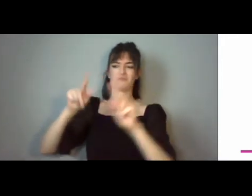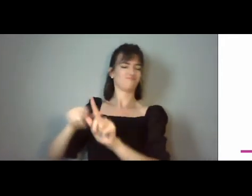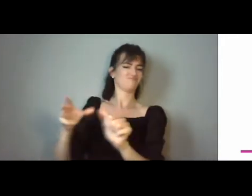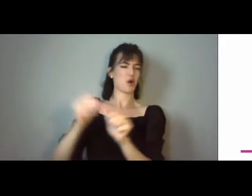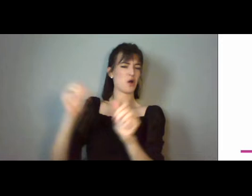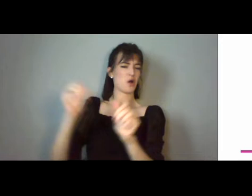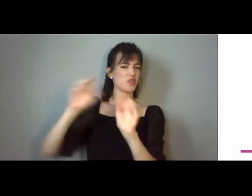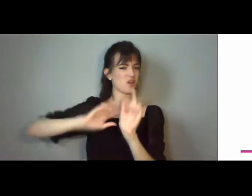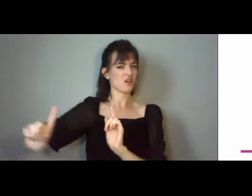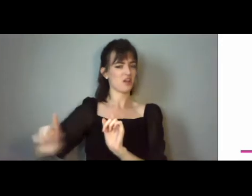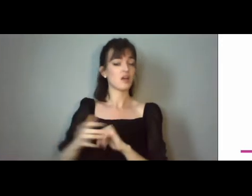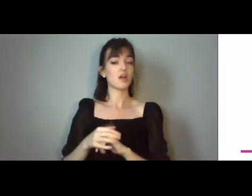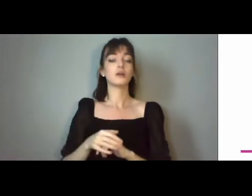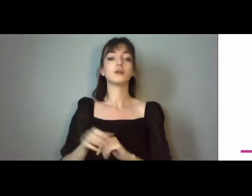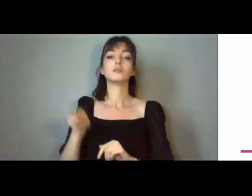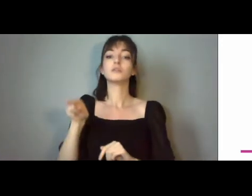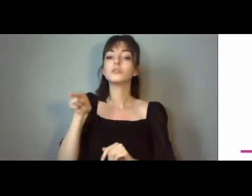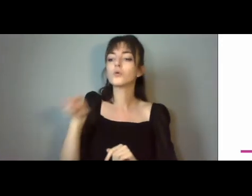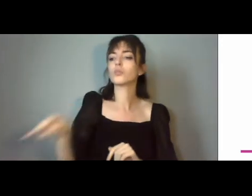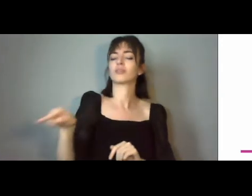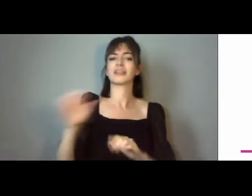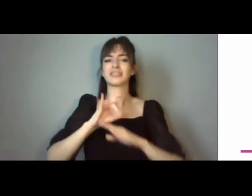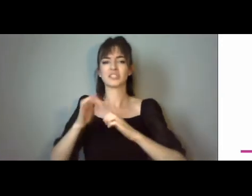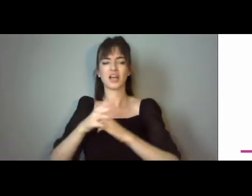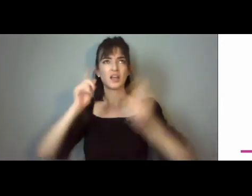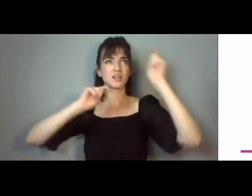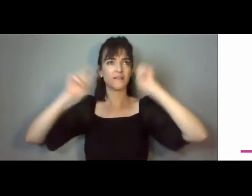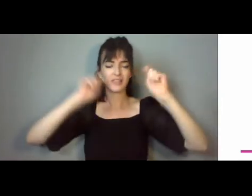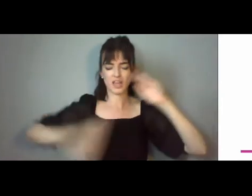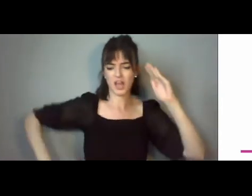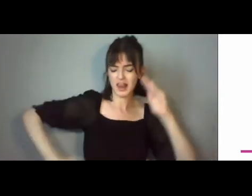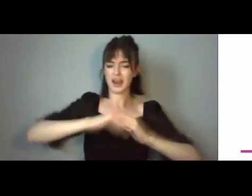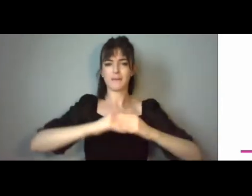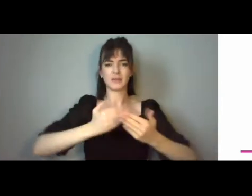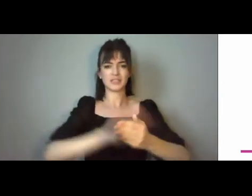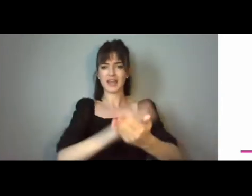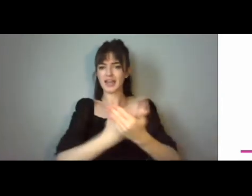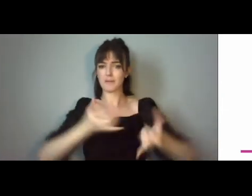This denial or limitation of legal capacity meant that women, particularly following marriage,